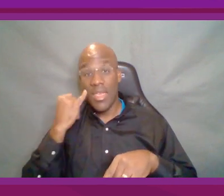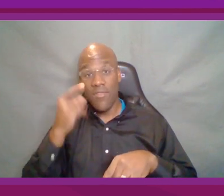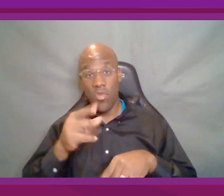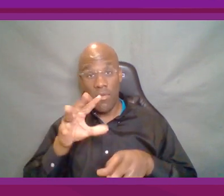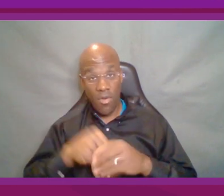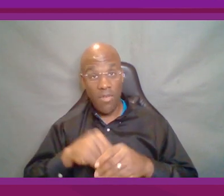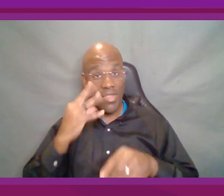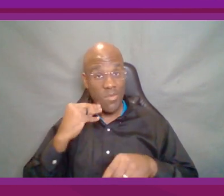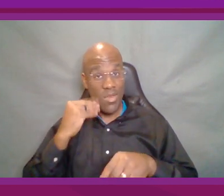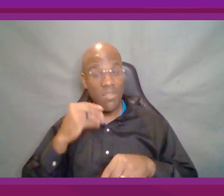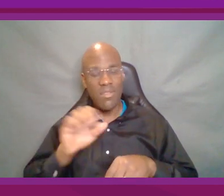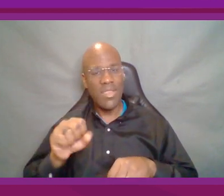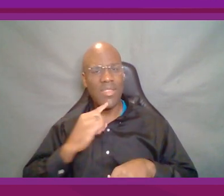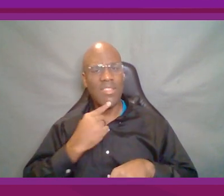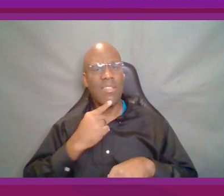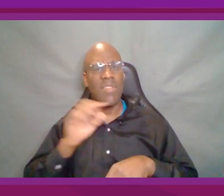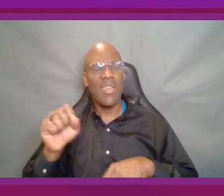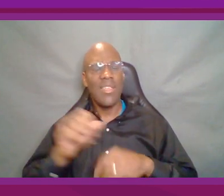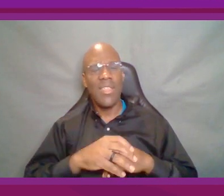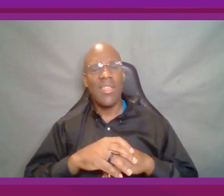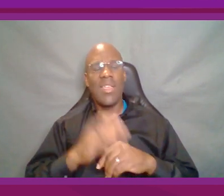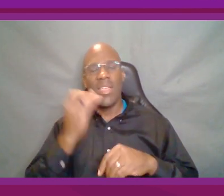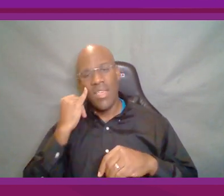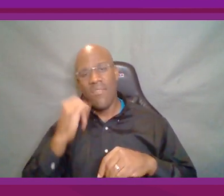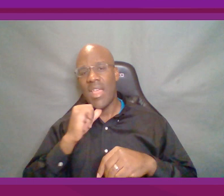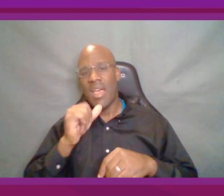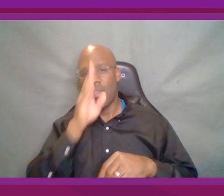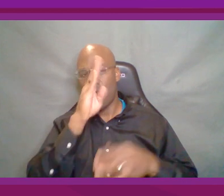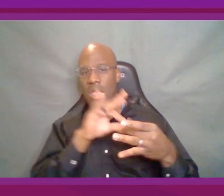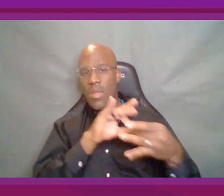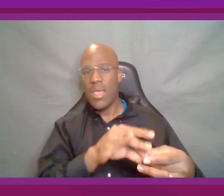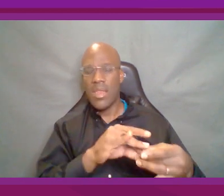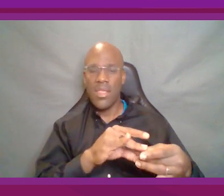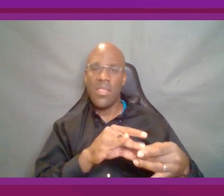when you're experiencing it um you know um even if it's not directly related to a disability any